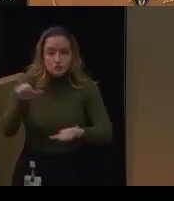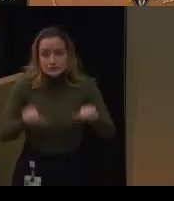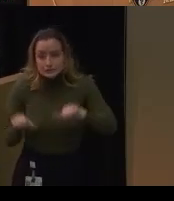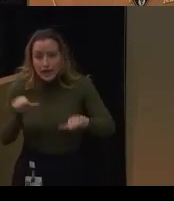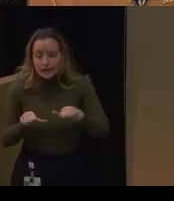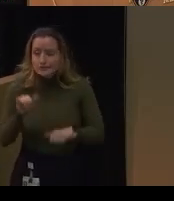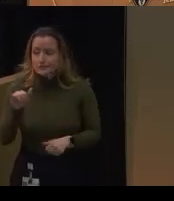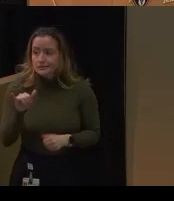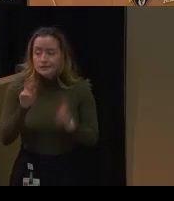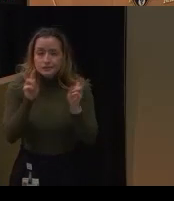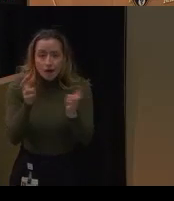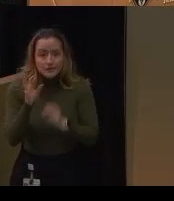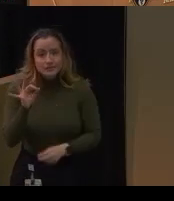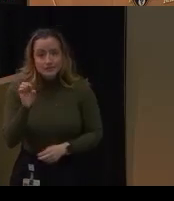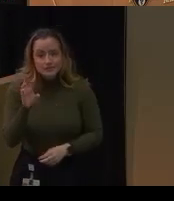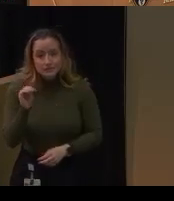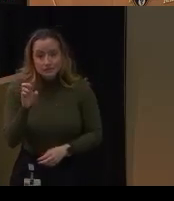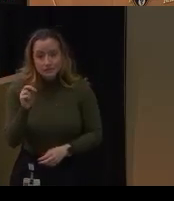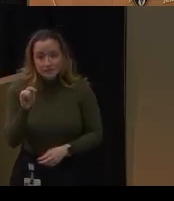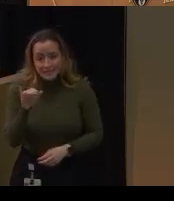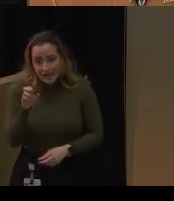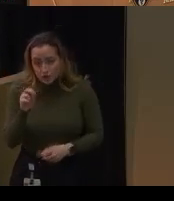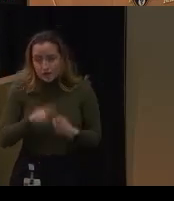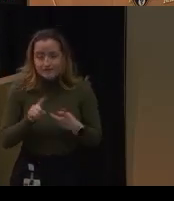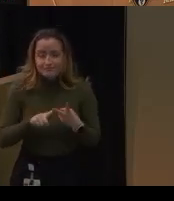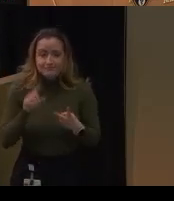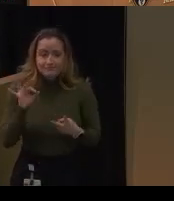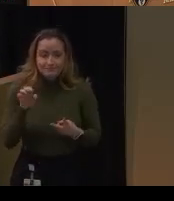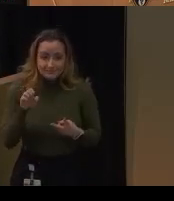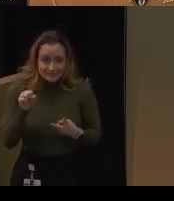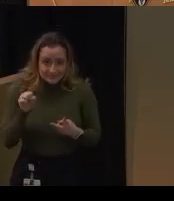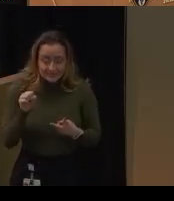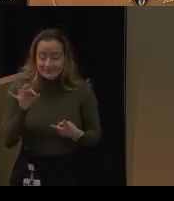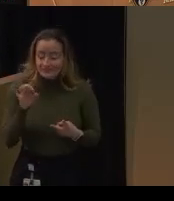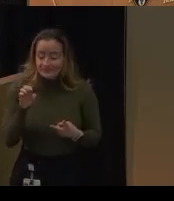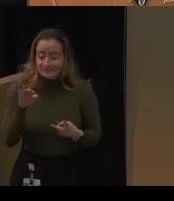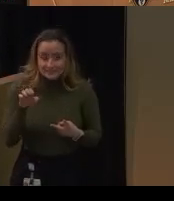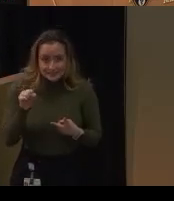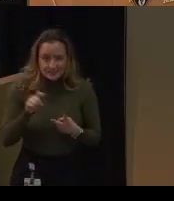fermentation and feces among other things and then we had people come back to the lab for a